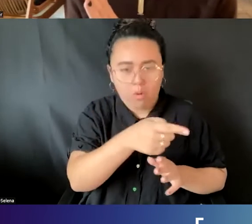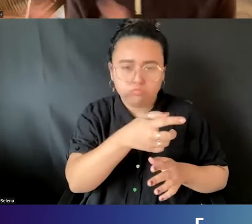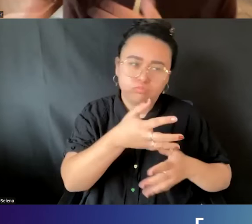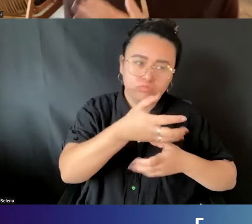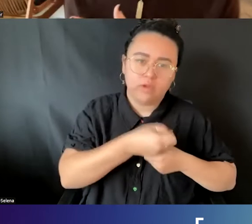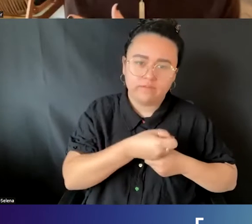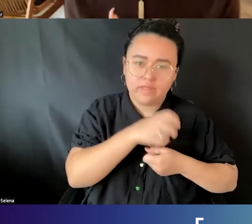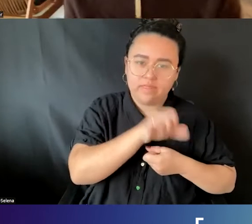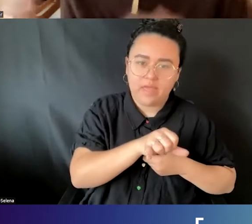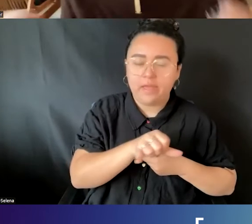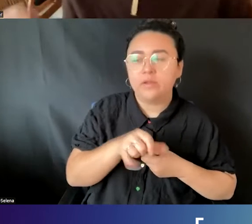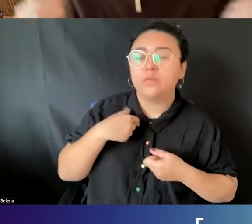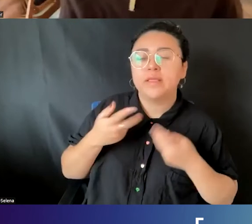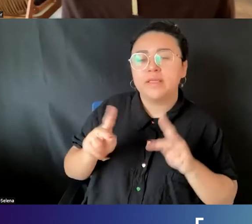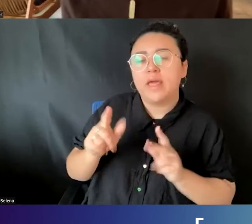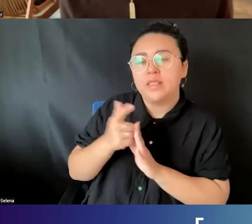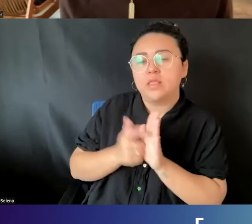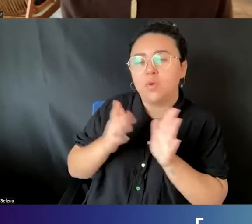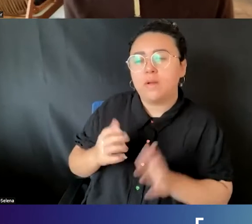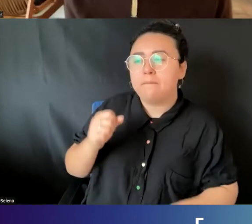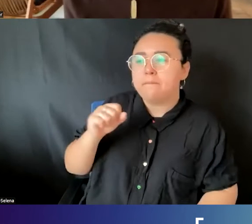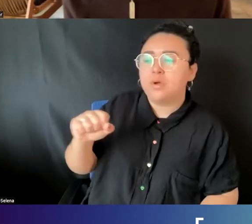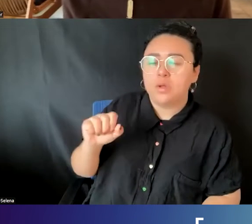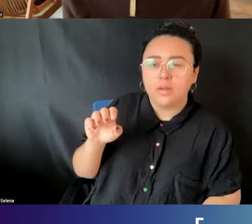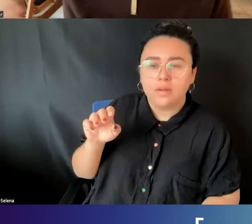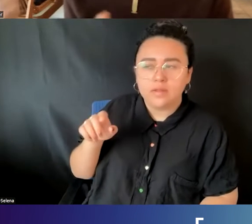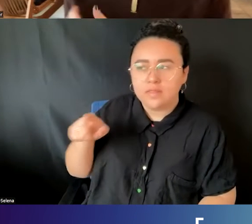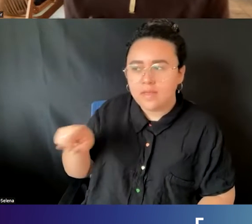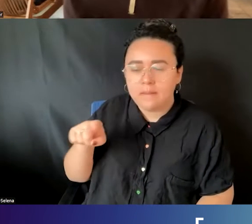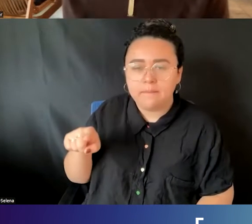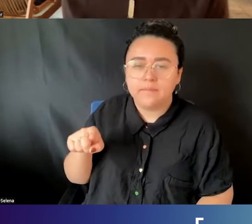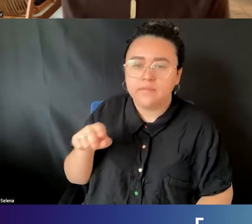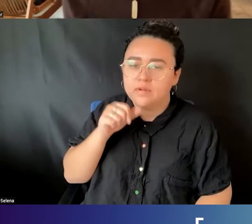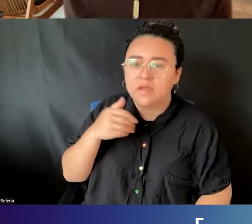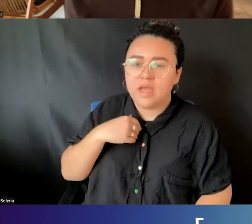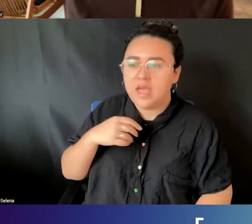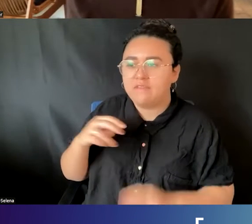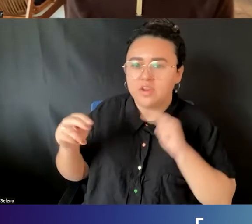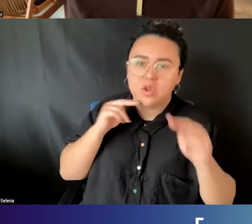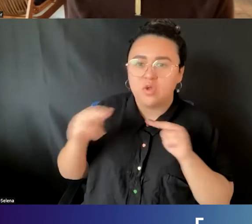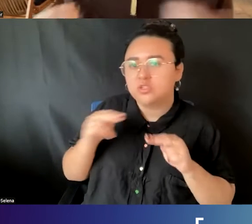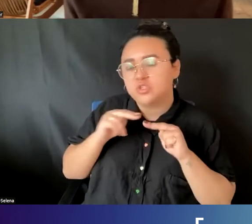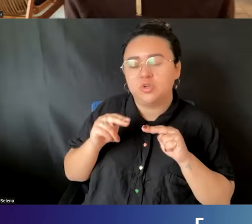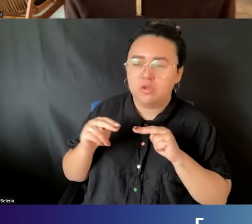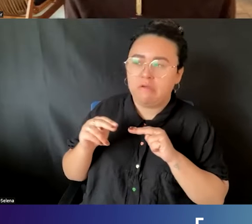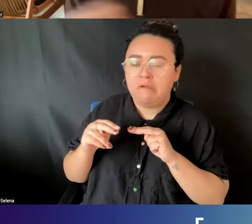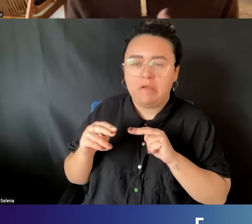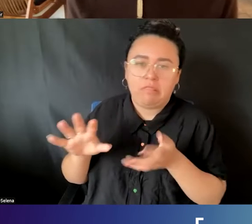even without having, you know, like a hot bidding war between buyers or, you know, a ton of other offers on the table because we knew what success